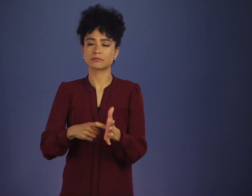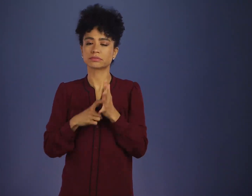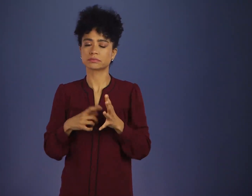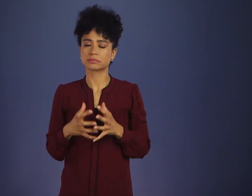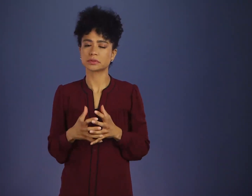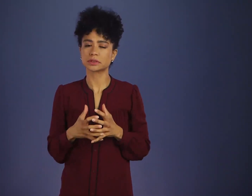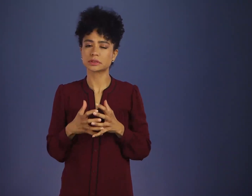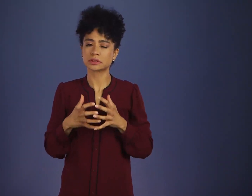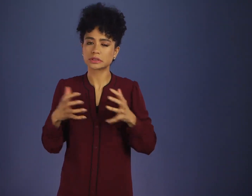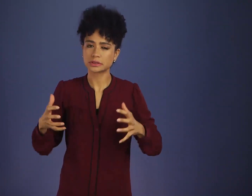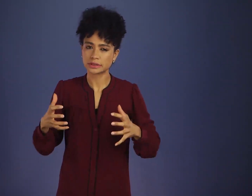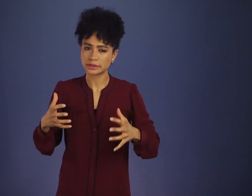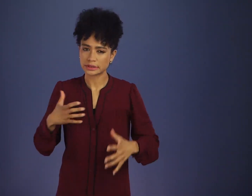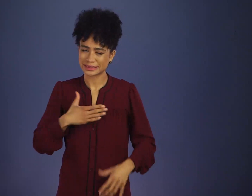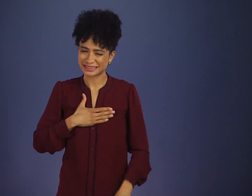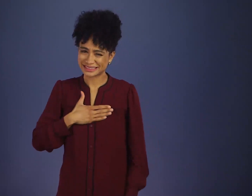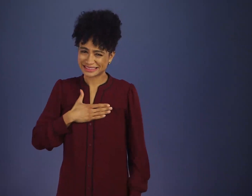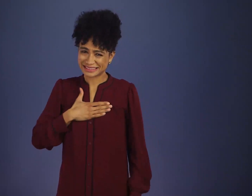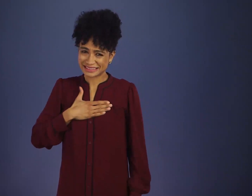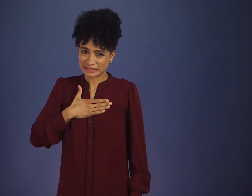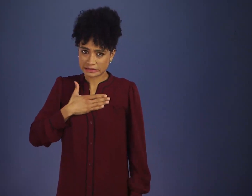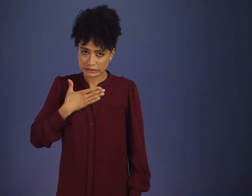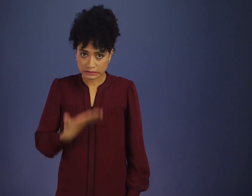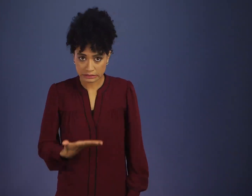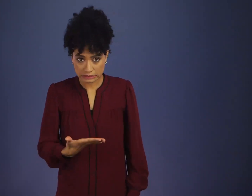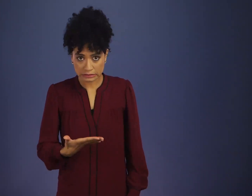This required great willingness even to begin.